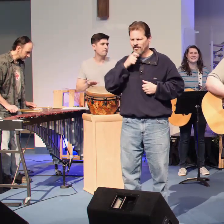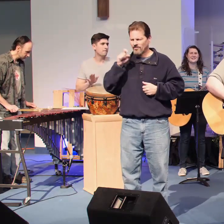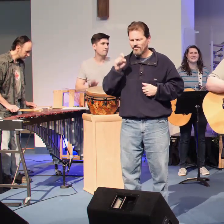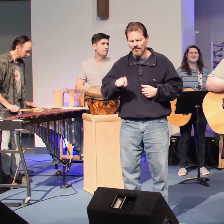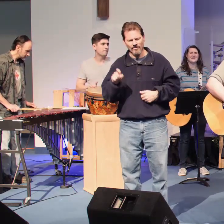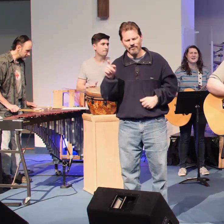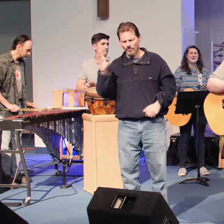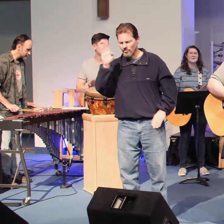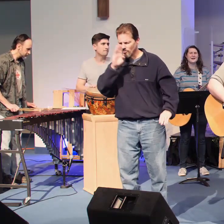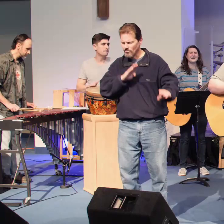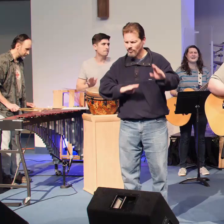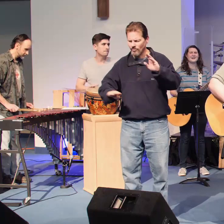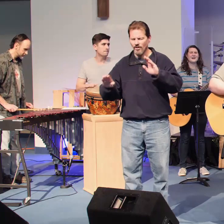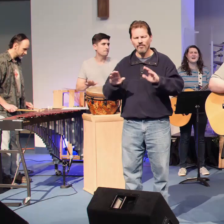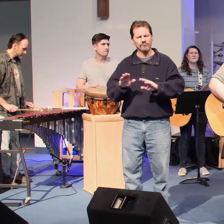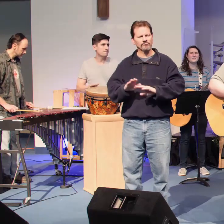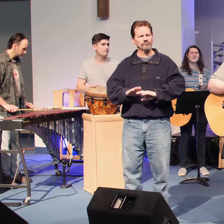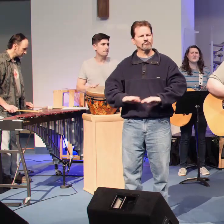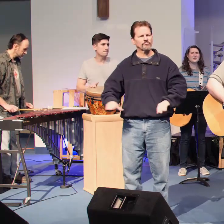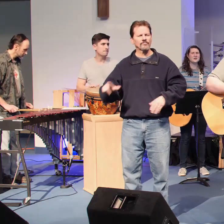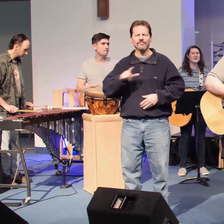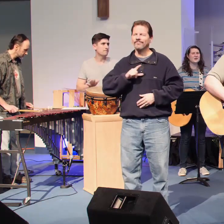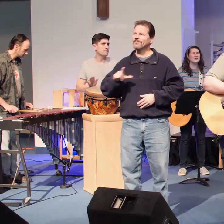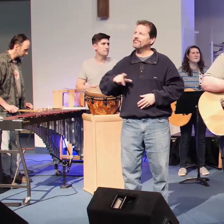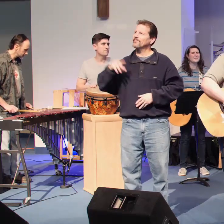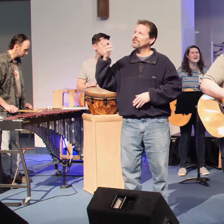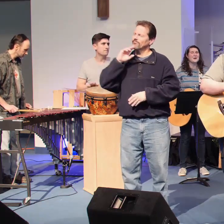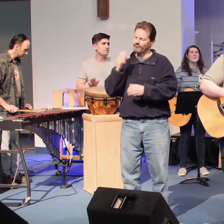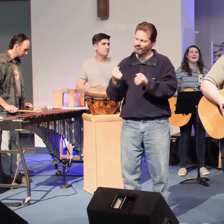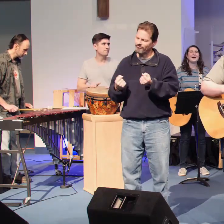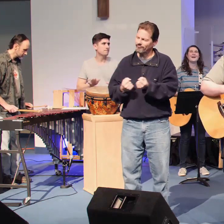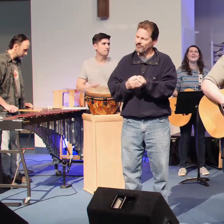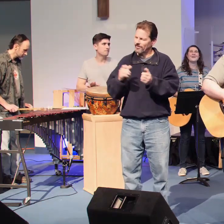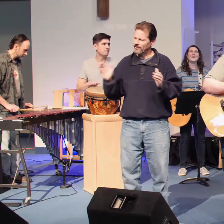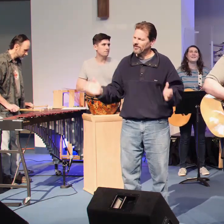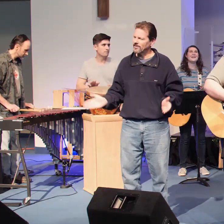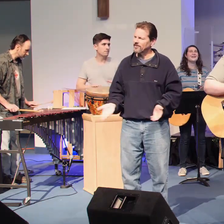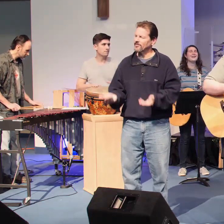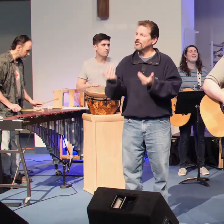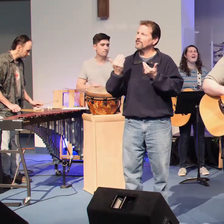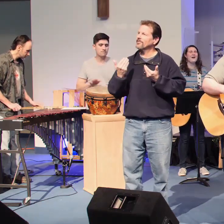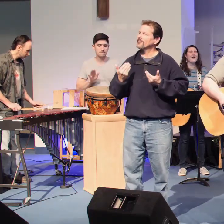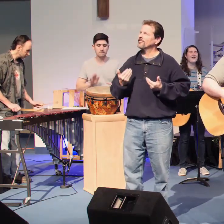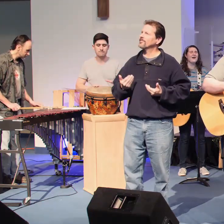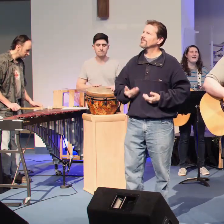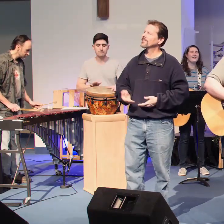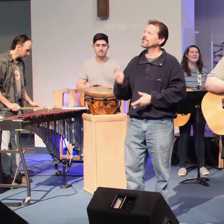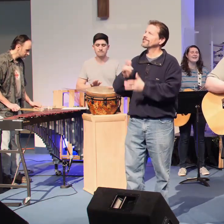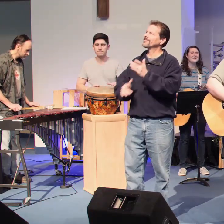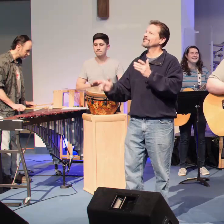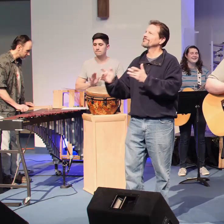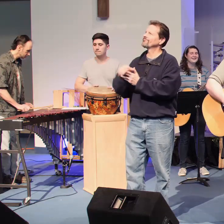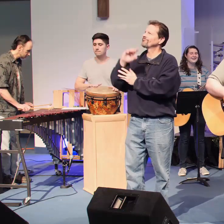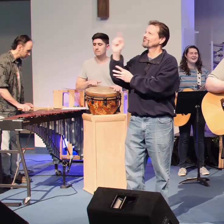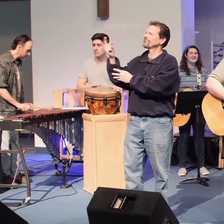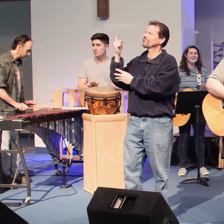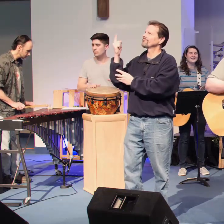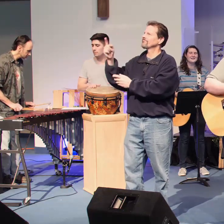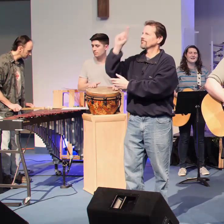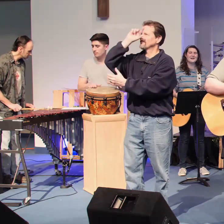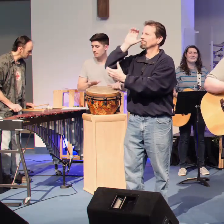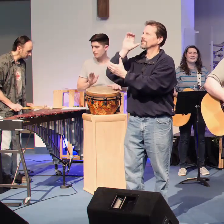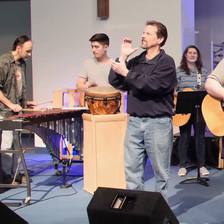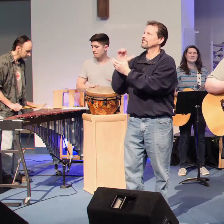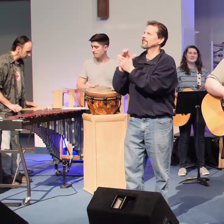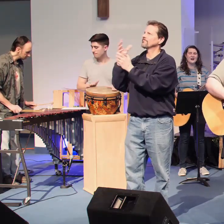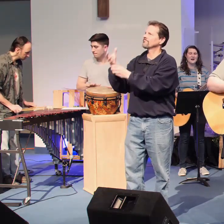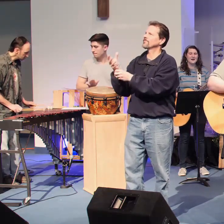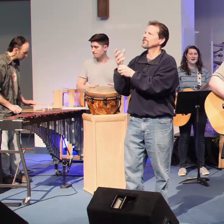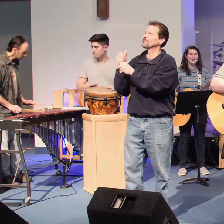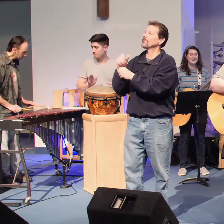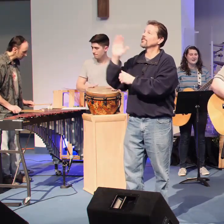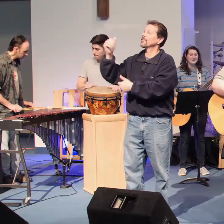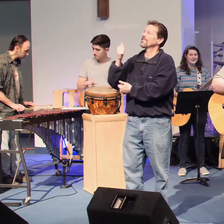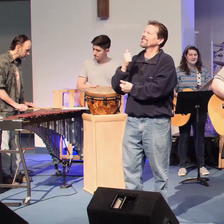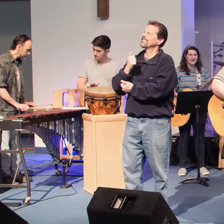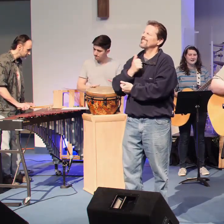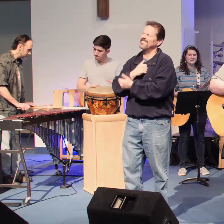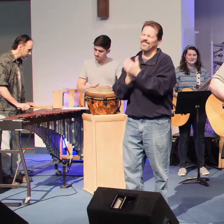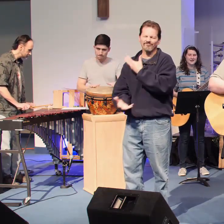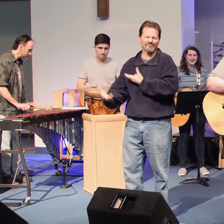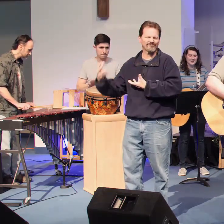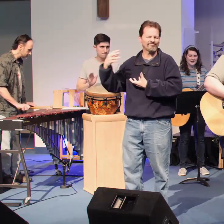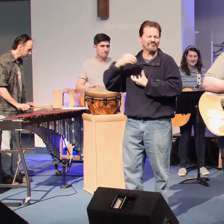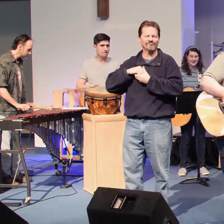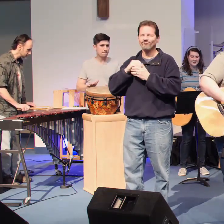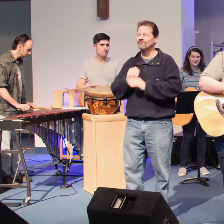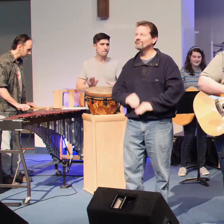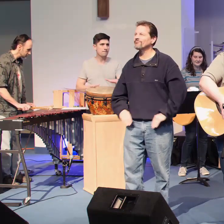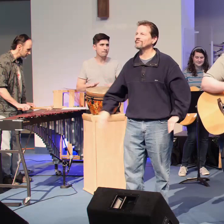My Comforter, my All in All Here in the love of Christ I stand.